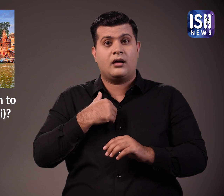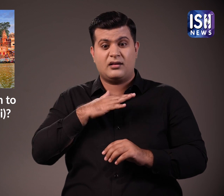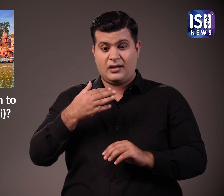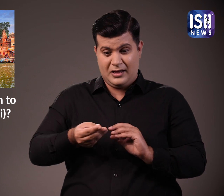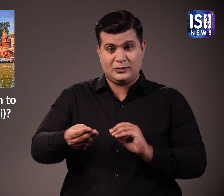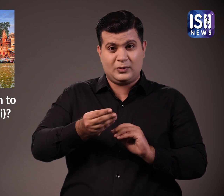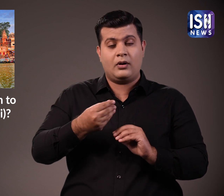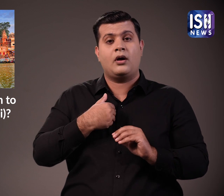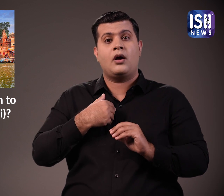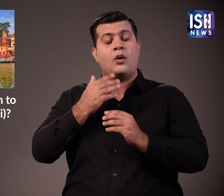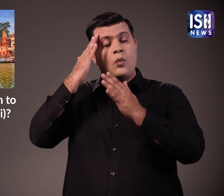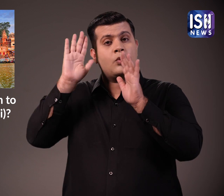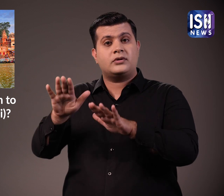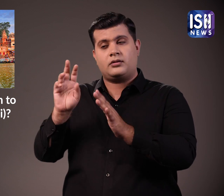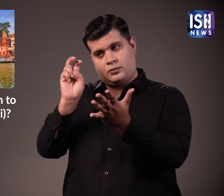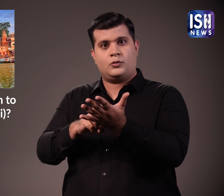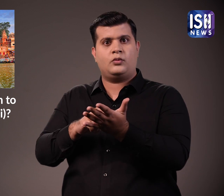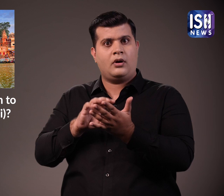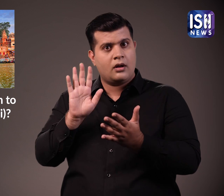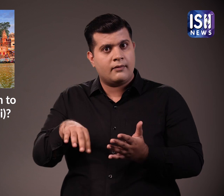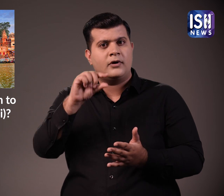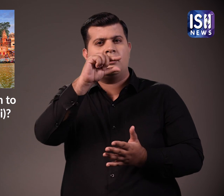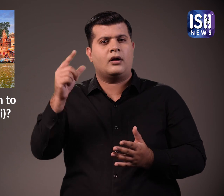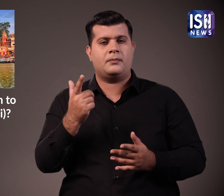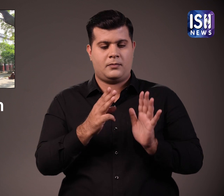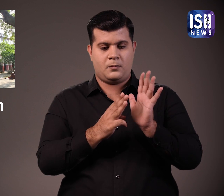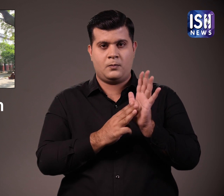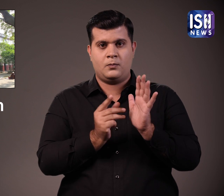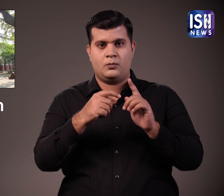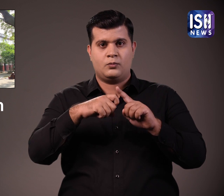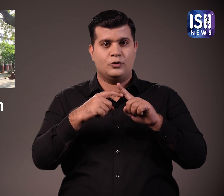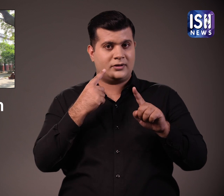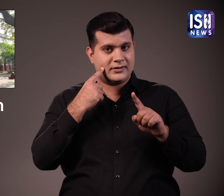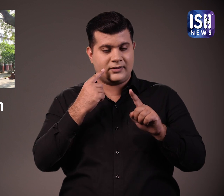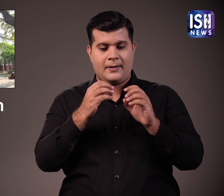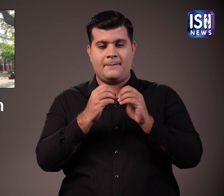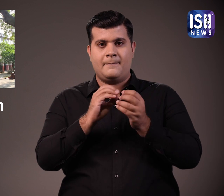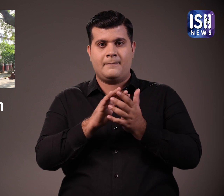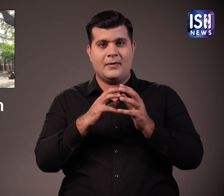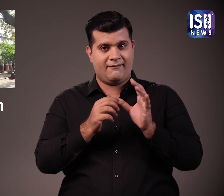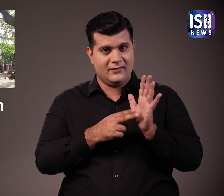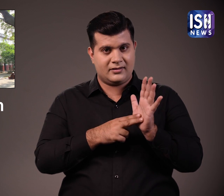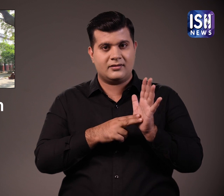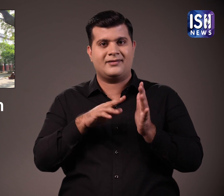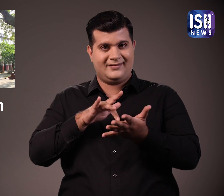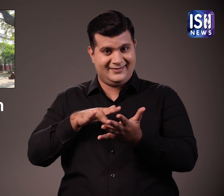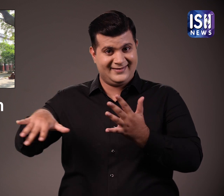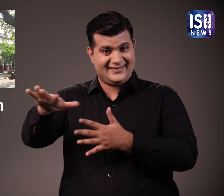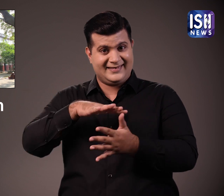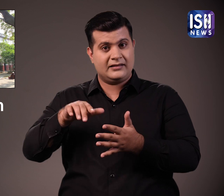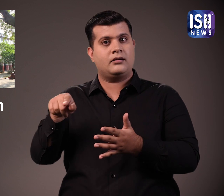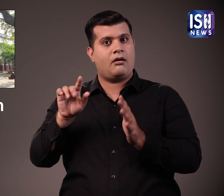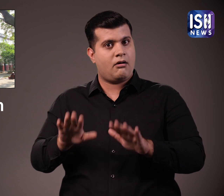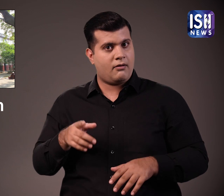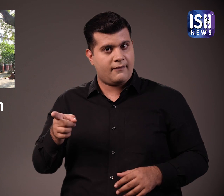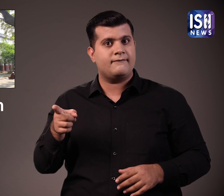but for those approaching the end of life. They can reserve a room at place called Mukti Bhavan.